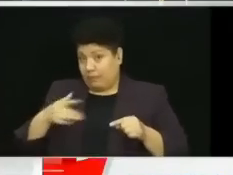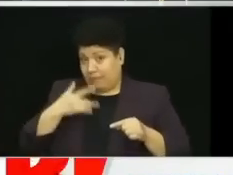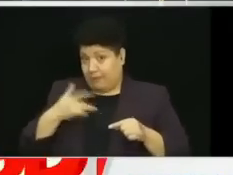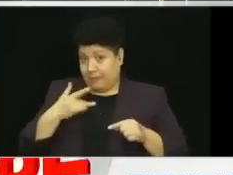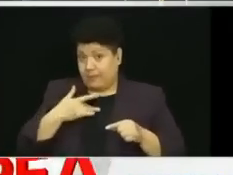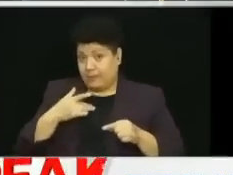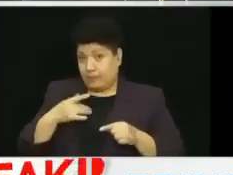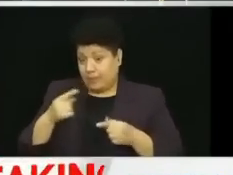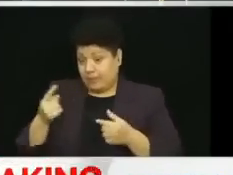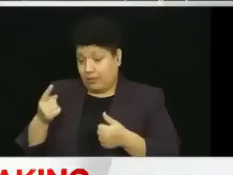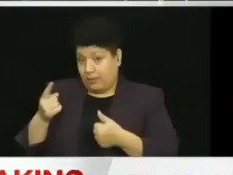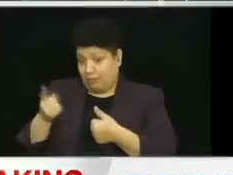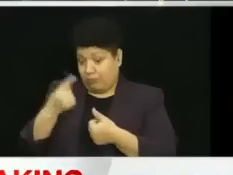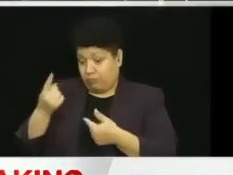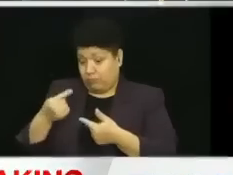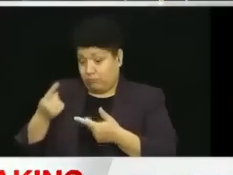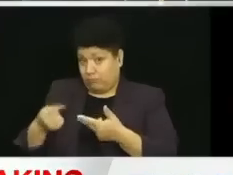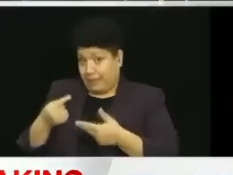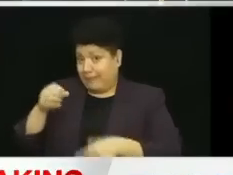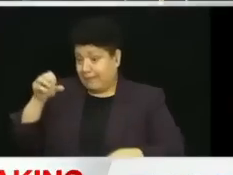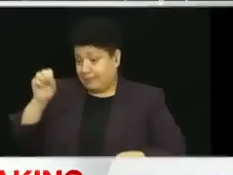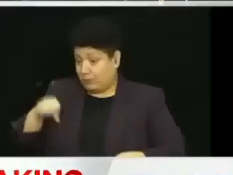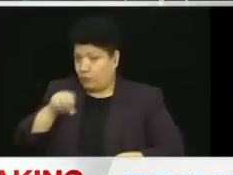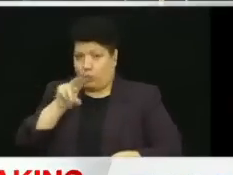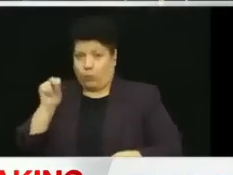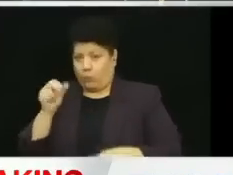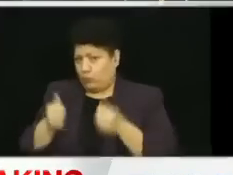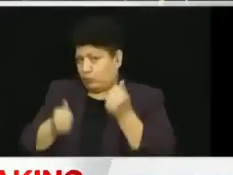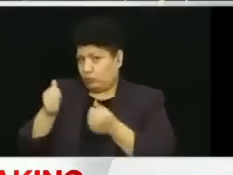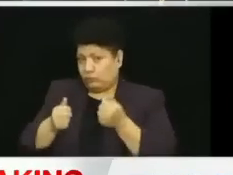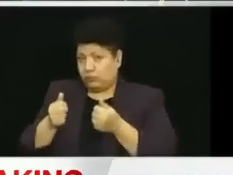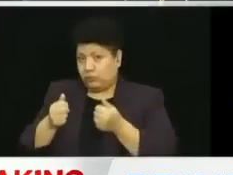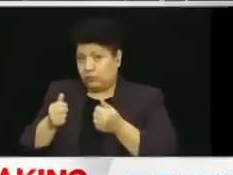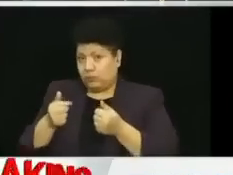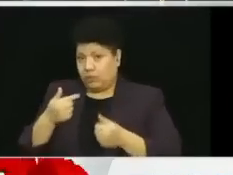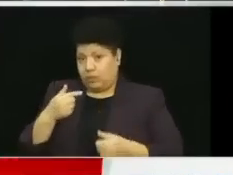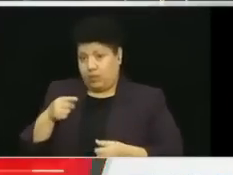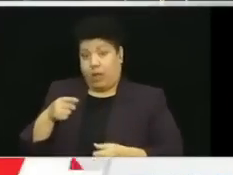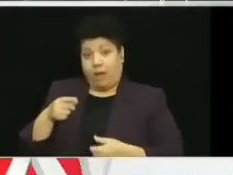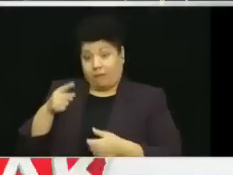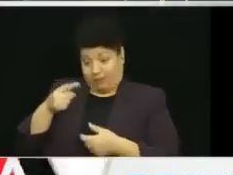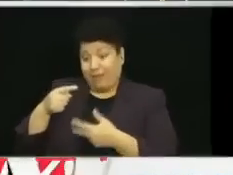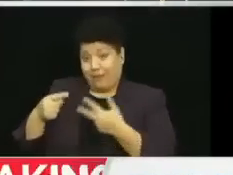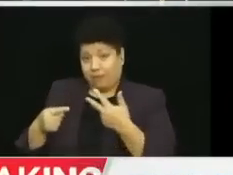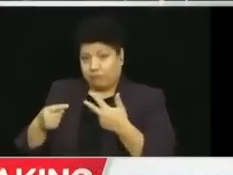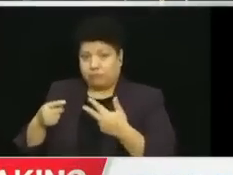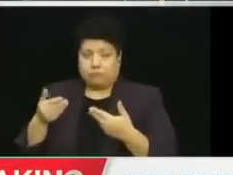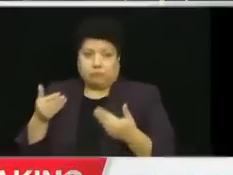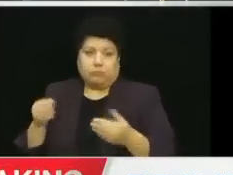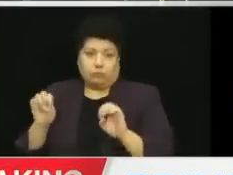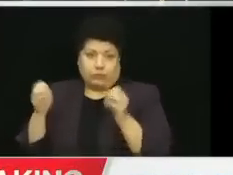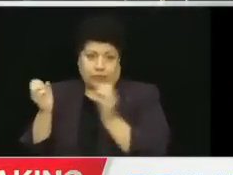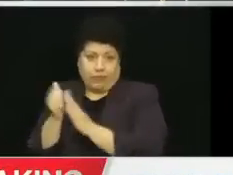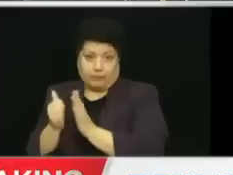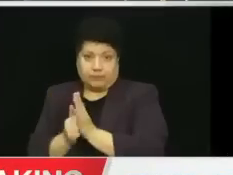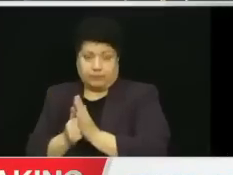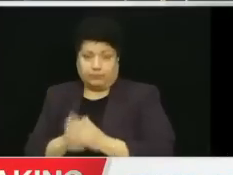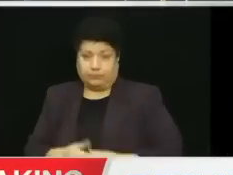WHETHER THESE WORDS ARE DIFFERENT OR CAN BE READ DIFFERENTLY OR ARE BROADER WHEN